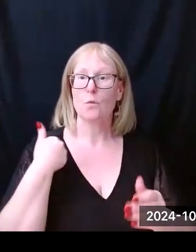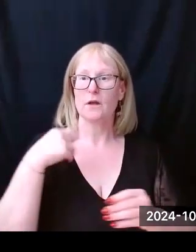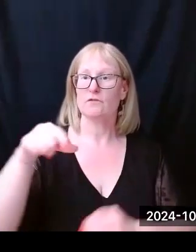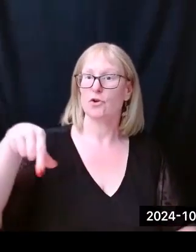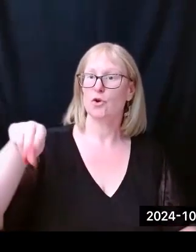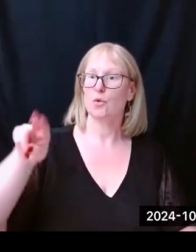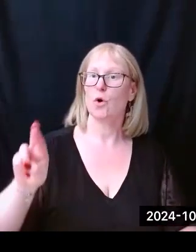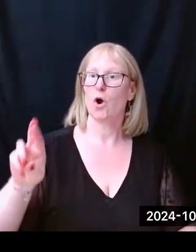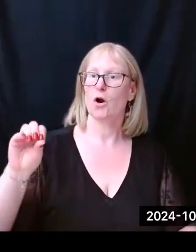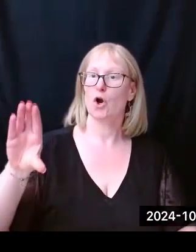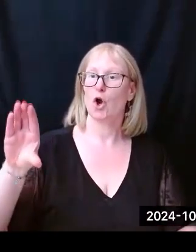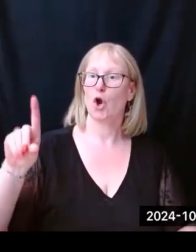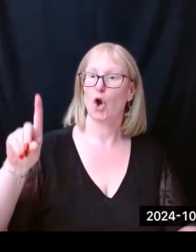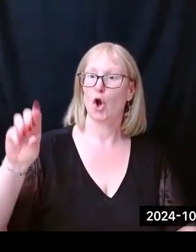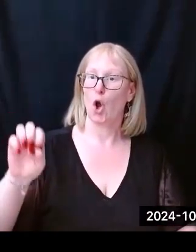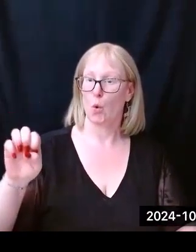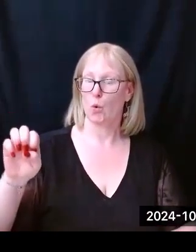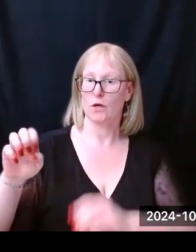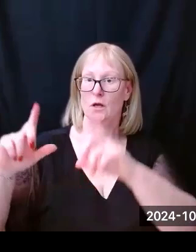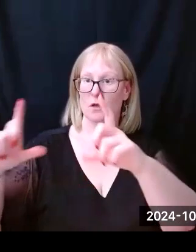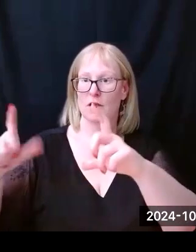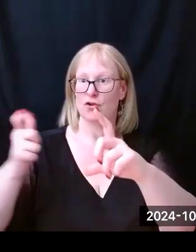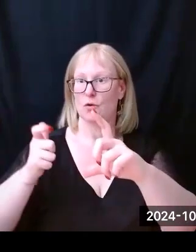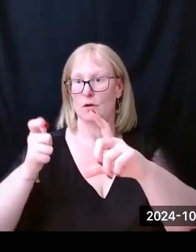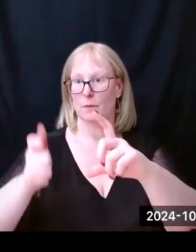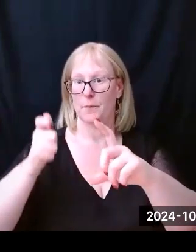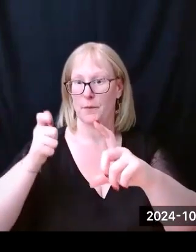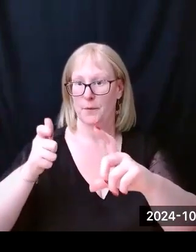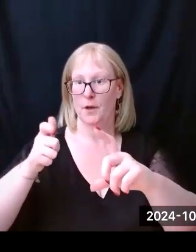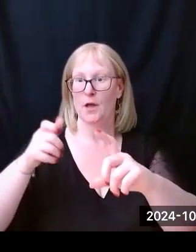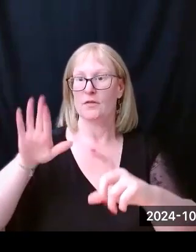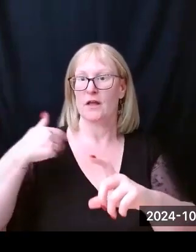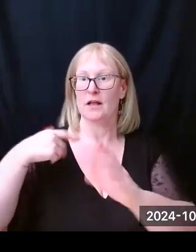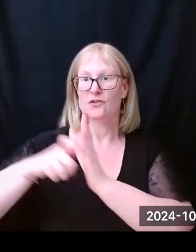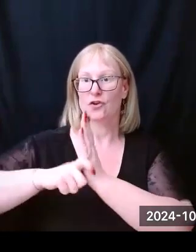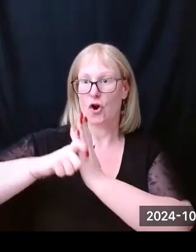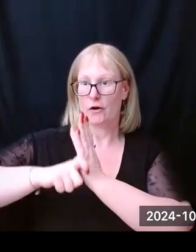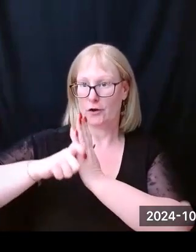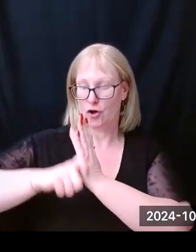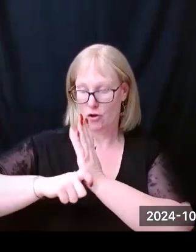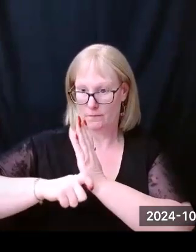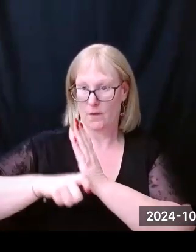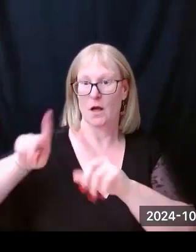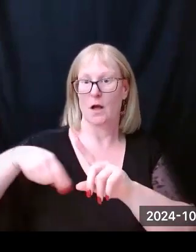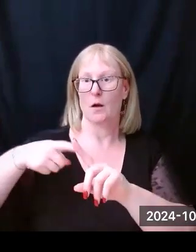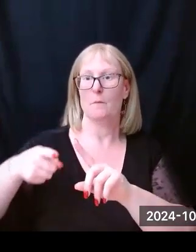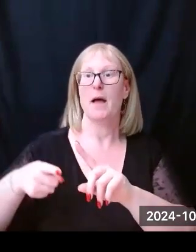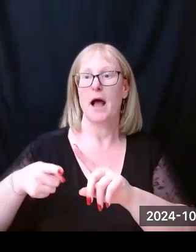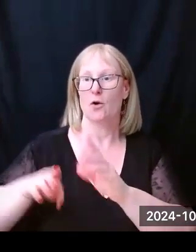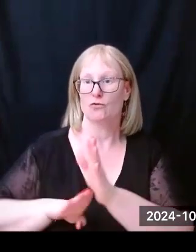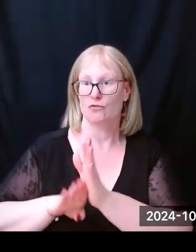that we put together on our blog through Connecticut Children's, that talks about growing resilient and how to get through tough times.